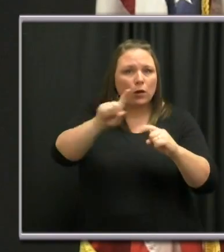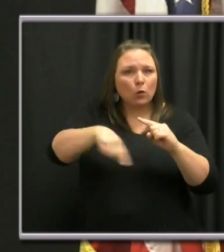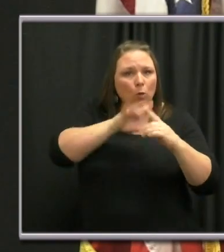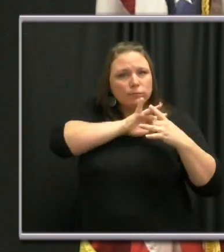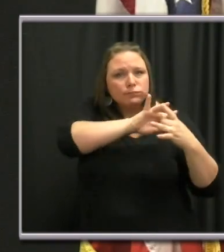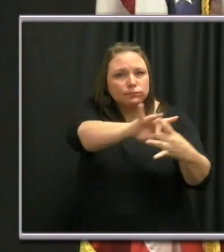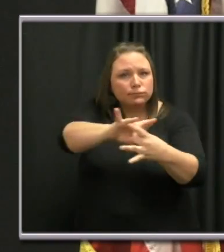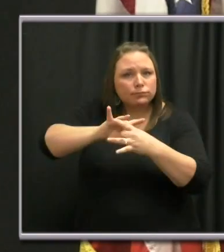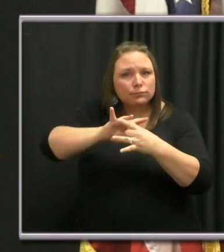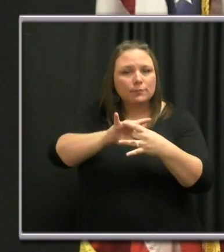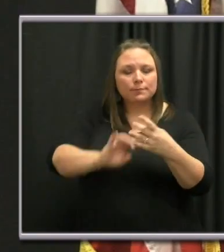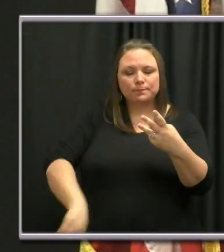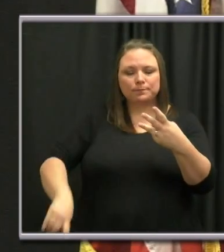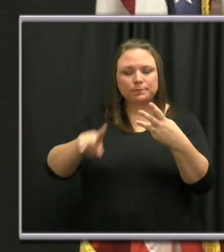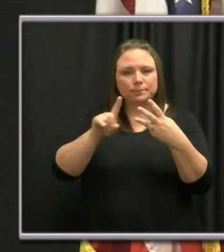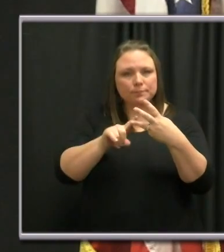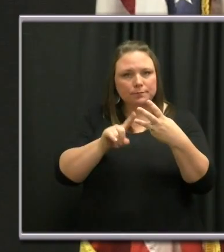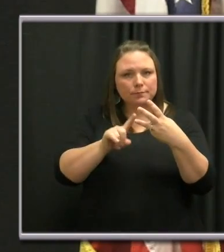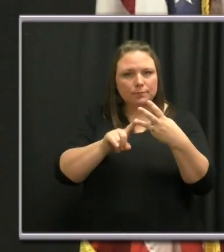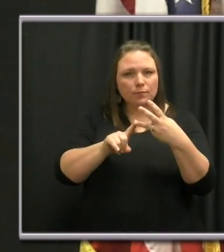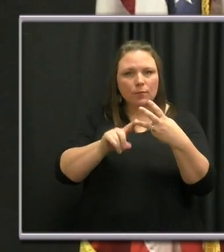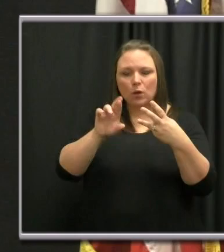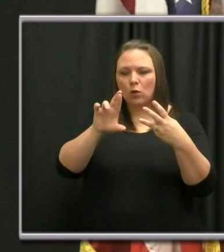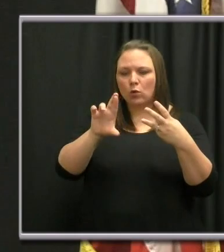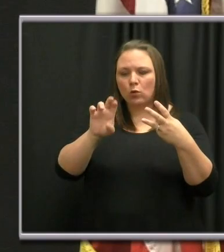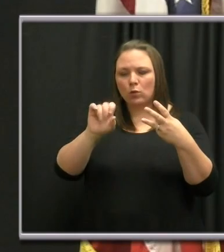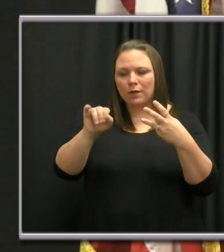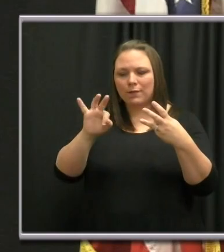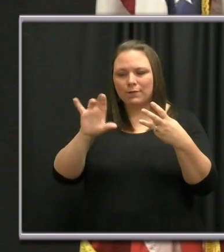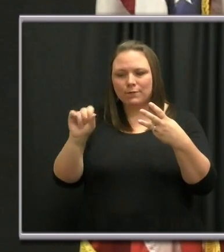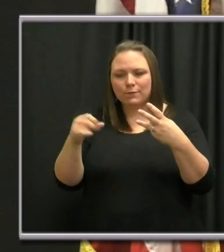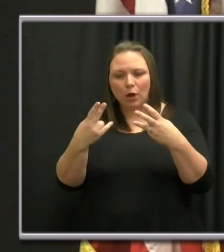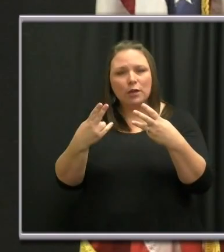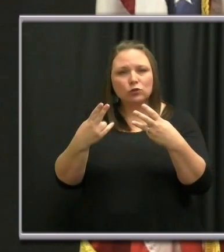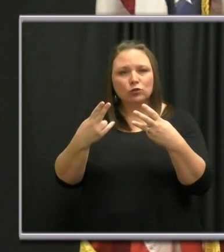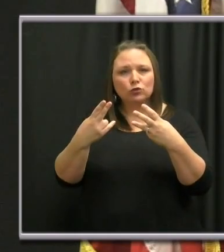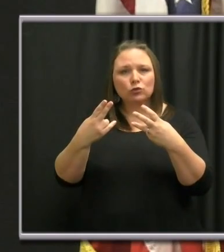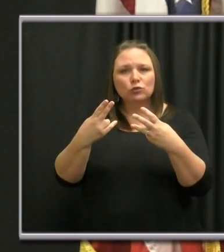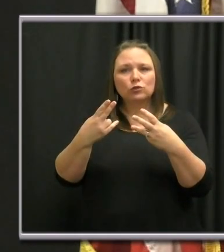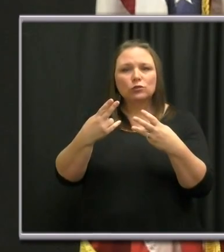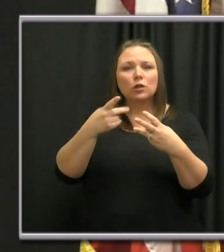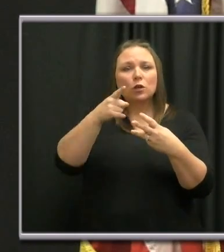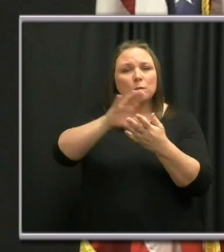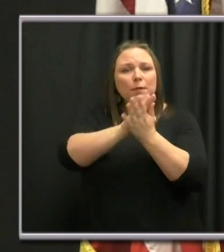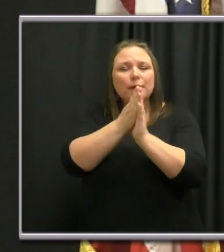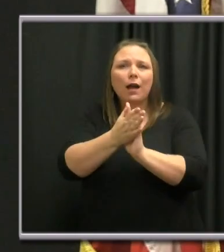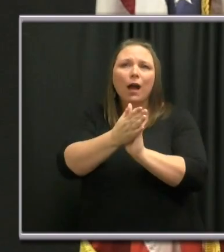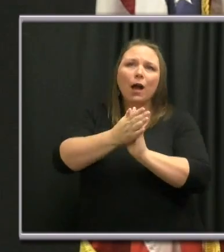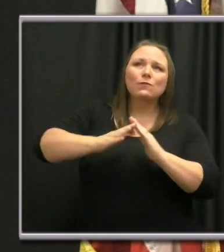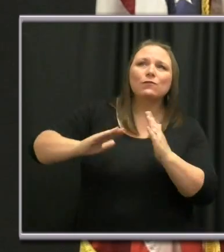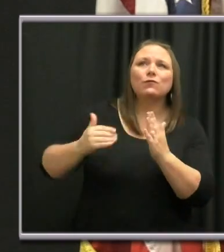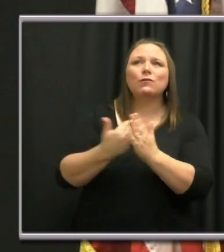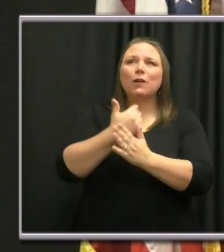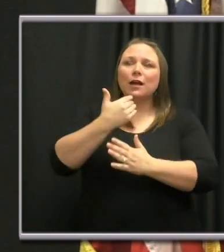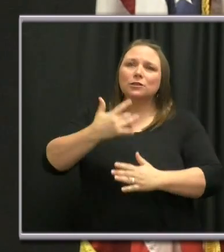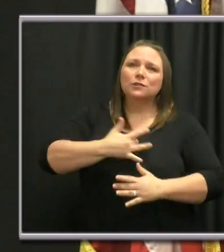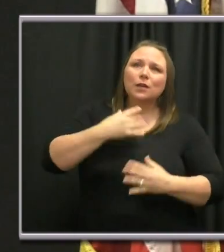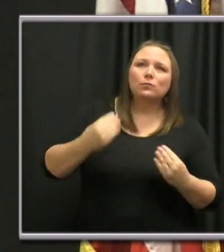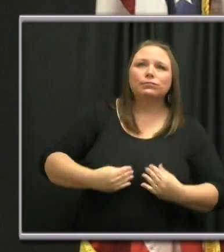STRONGER TOGETHER. THIRD